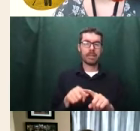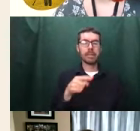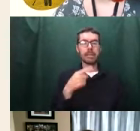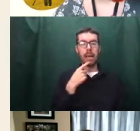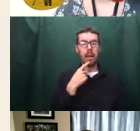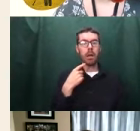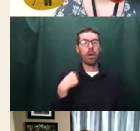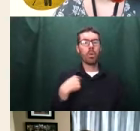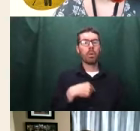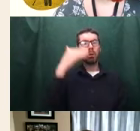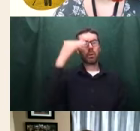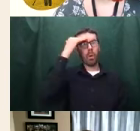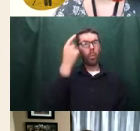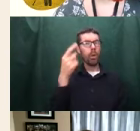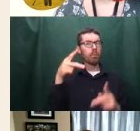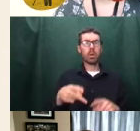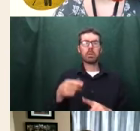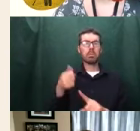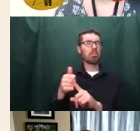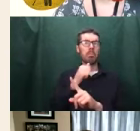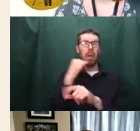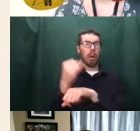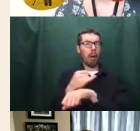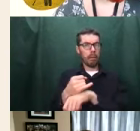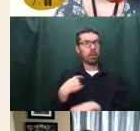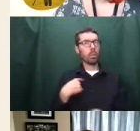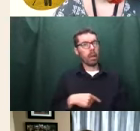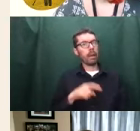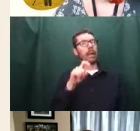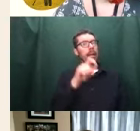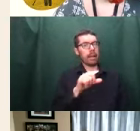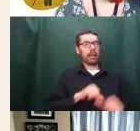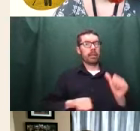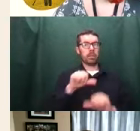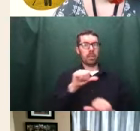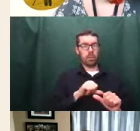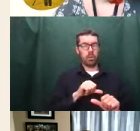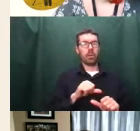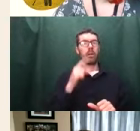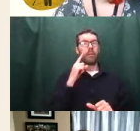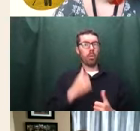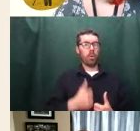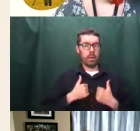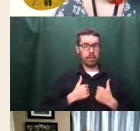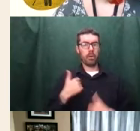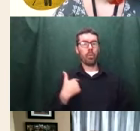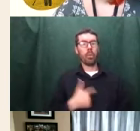is an island. We need one another to live. Or we live and love interdependently. We now,